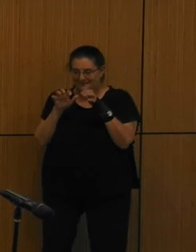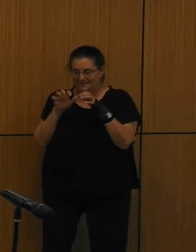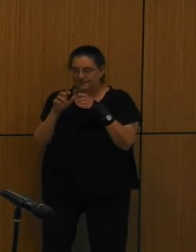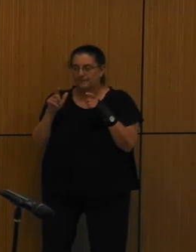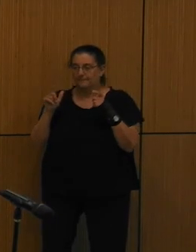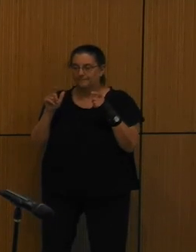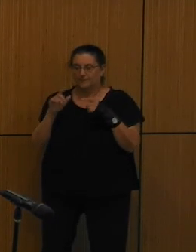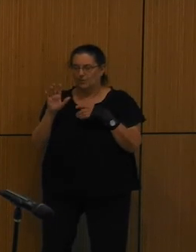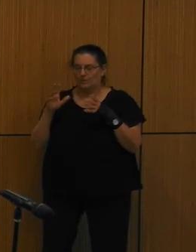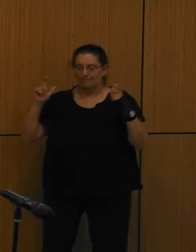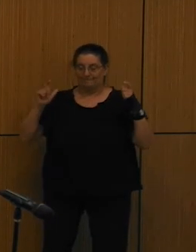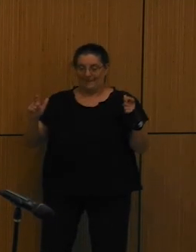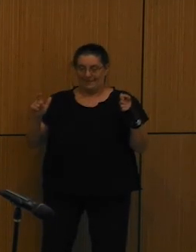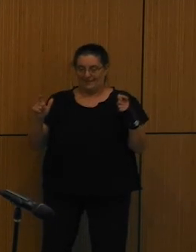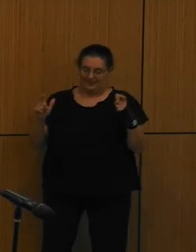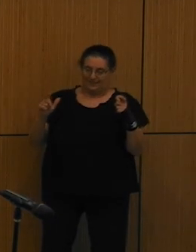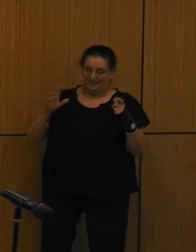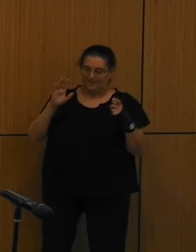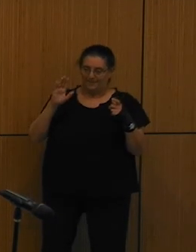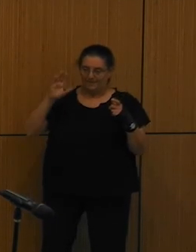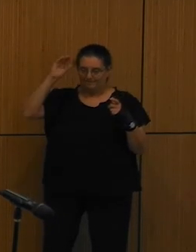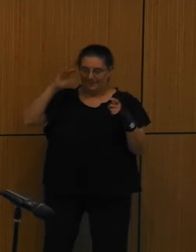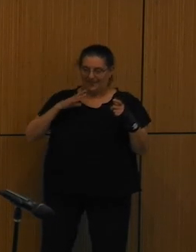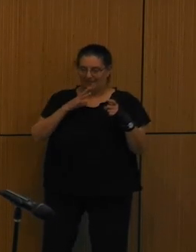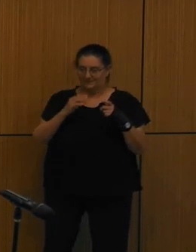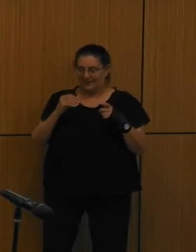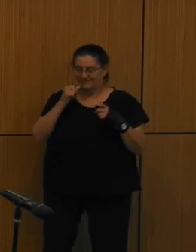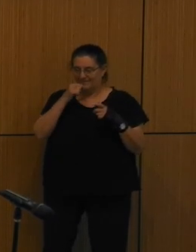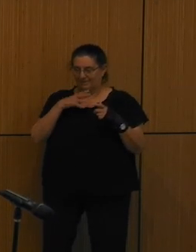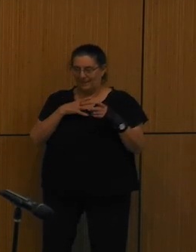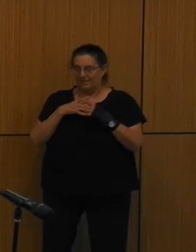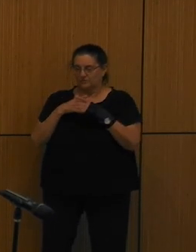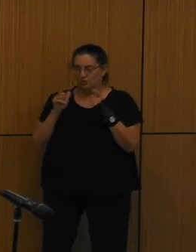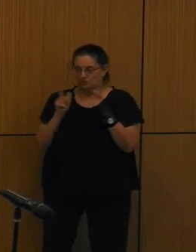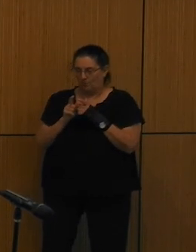So part of the beauty for me is figuring out the mystery of the unknown